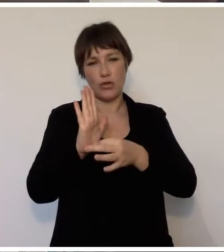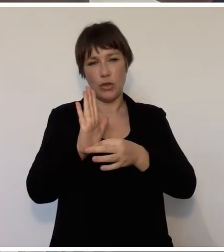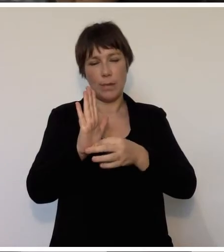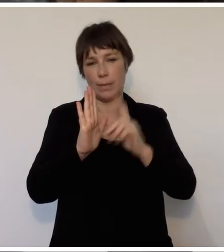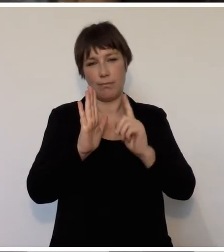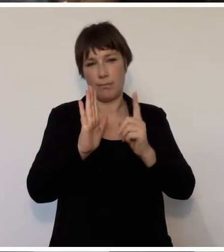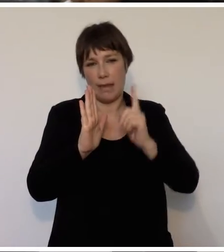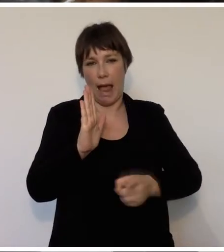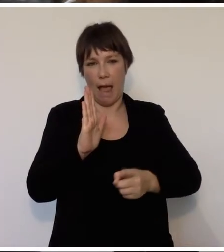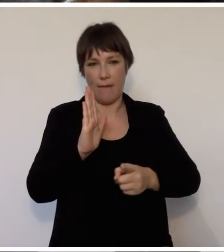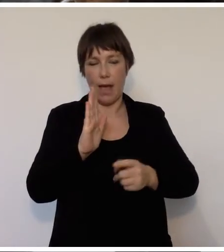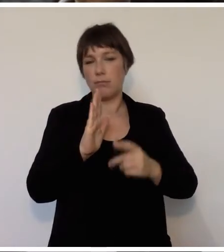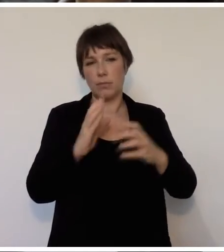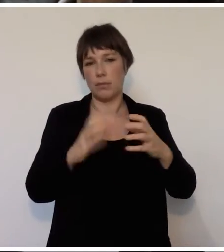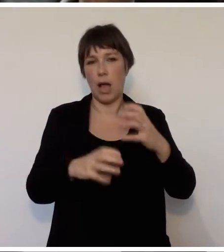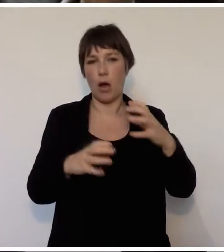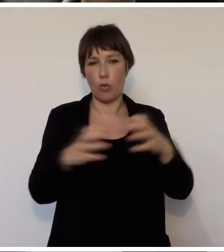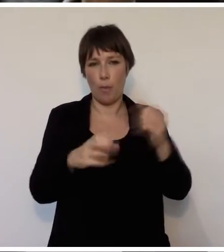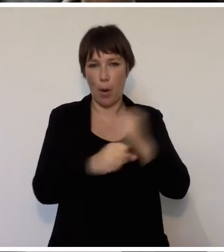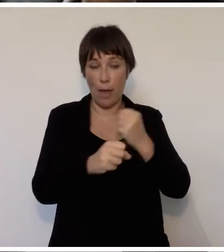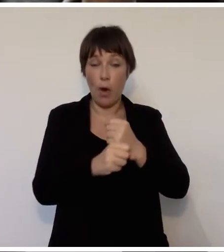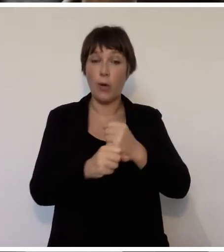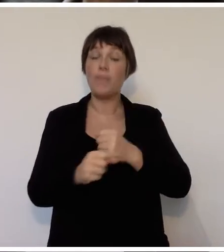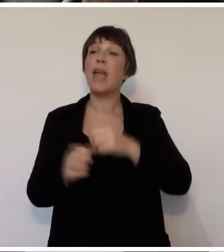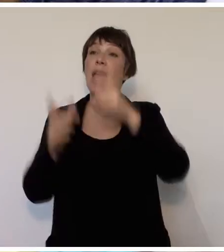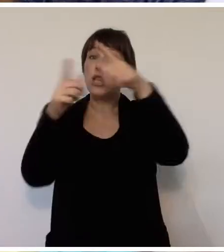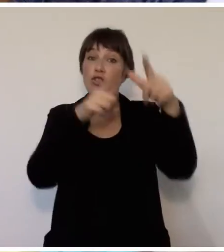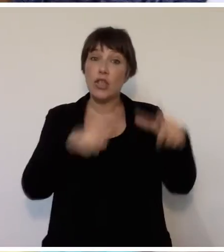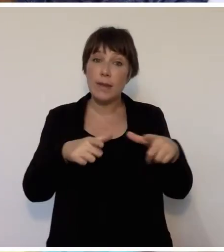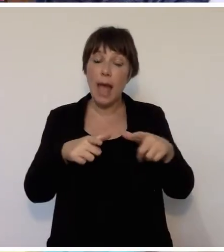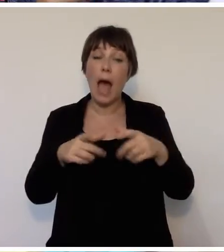active listening sharing cultures